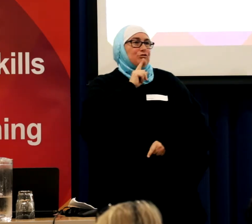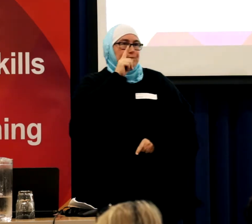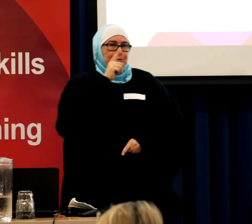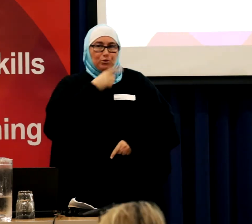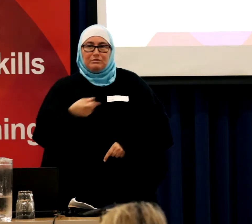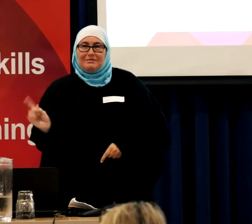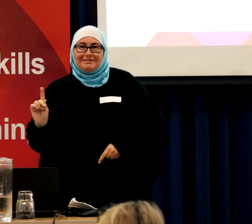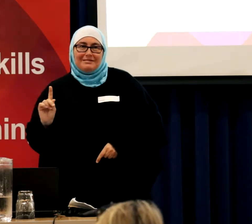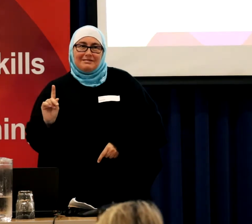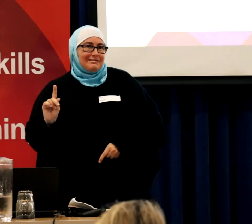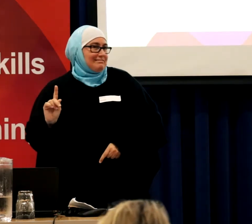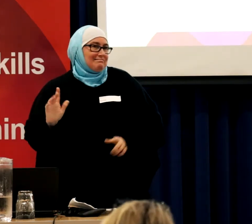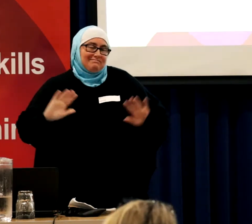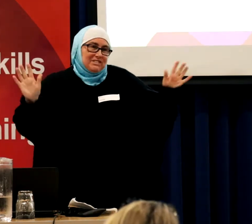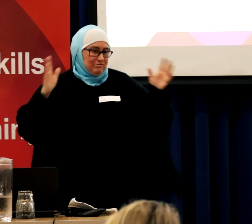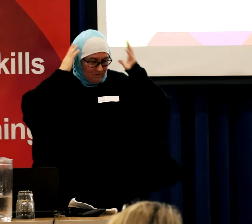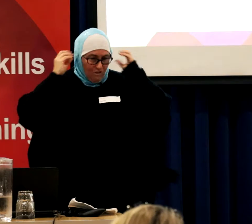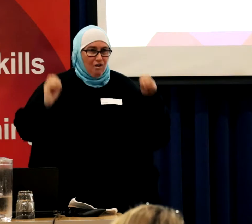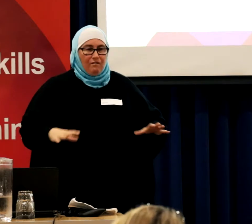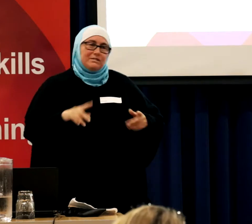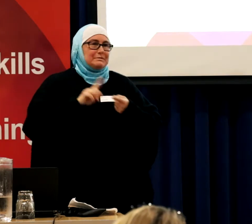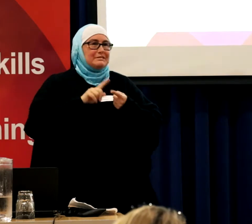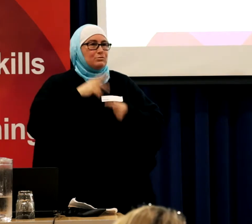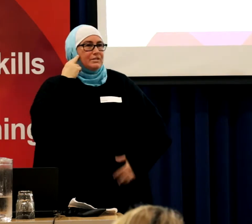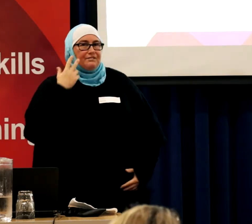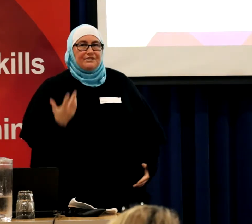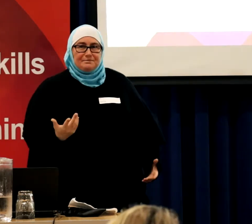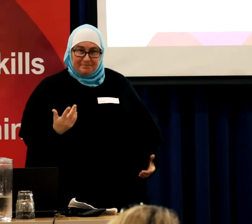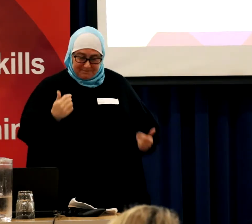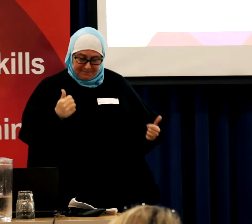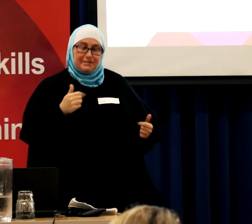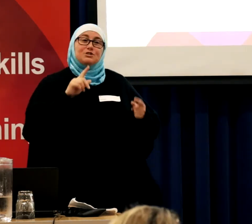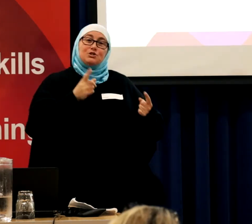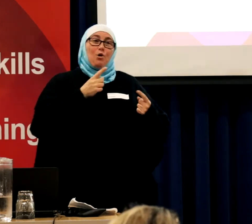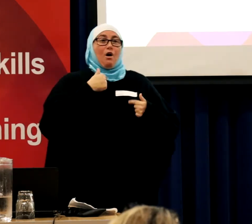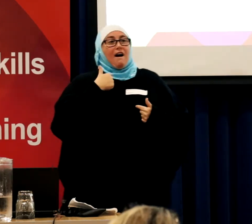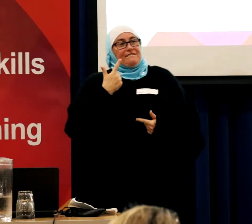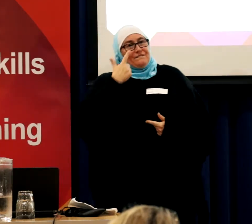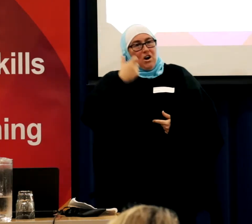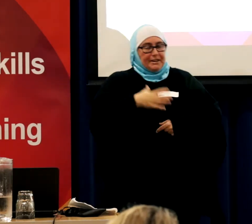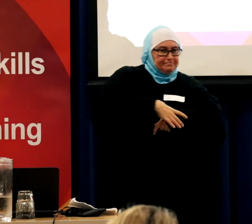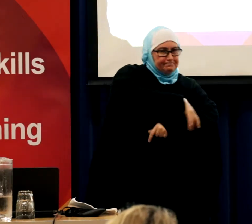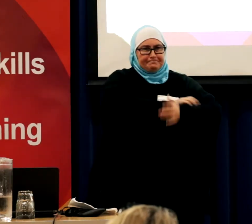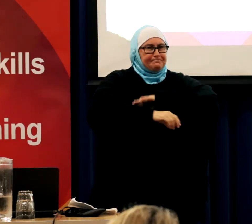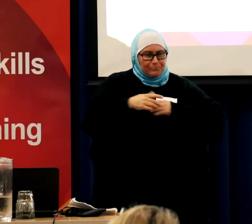I was never going to become like a Hearing person, because as soon as I took my hearing aids off, I was Deaf.